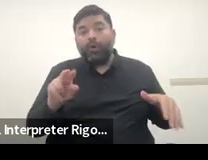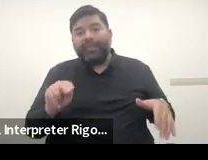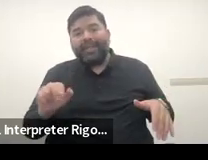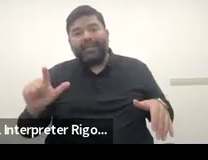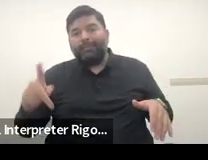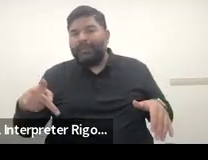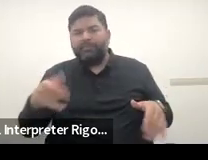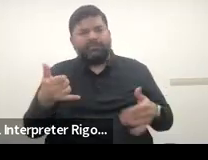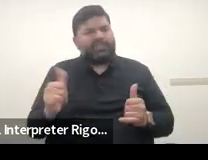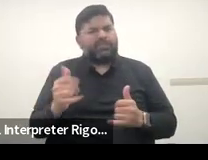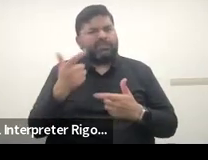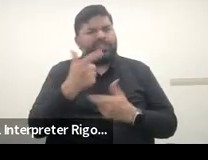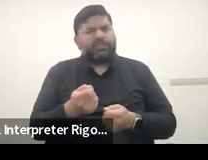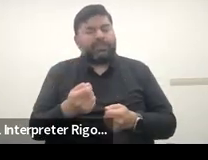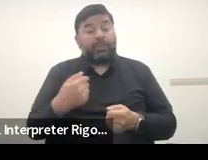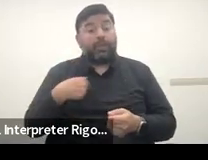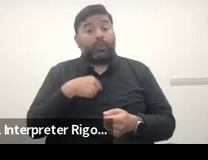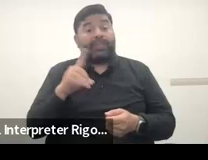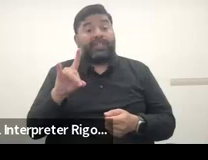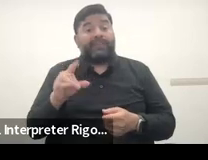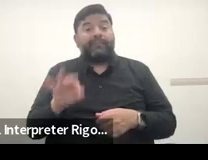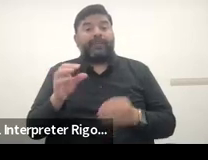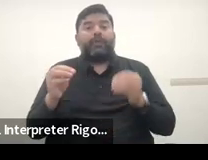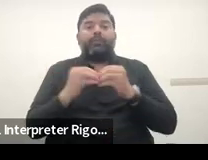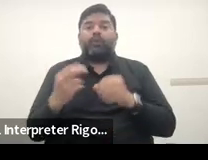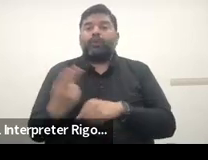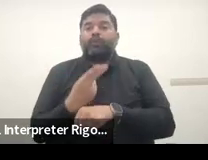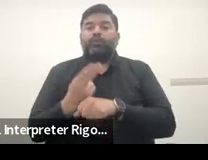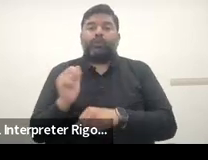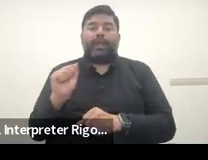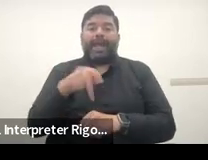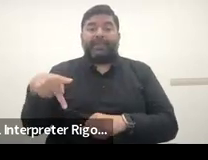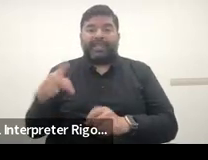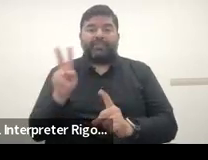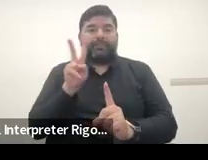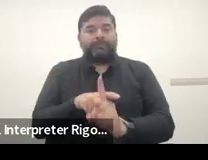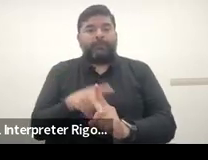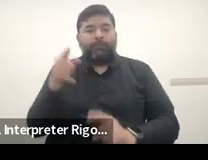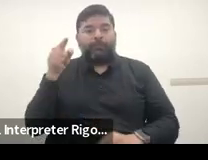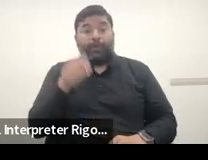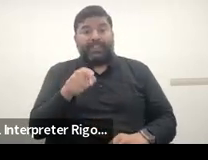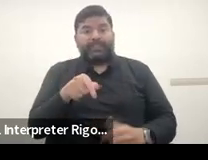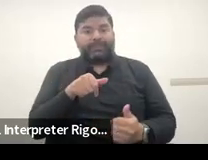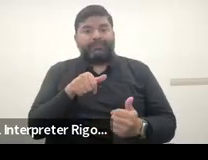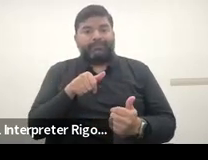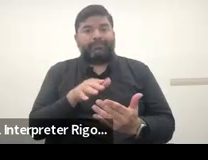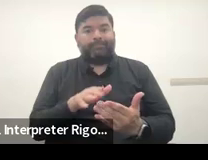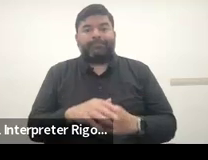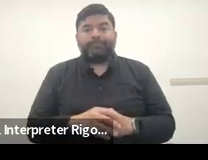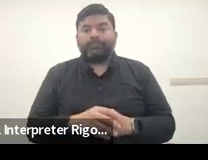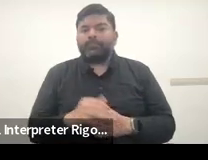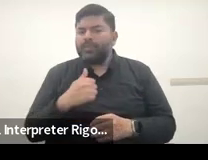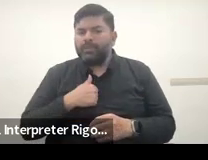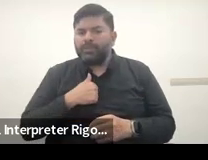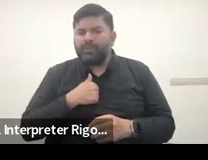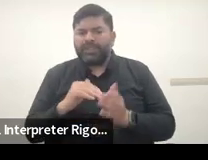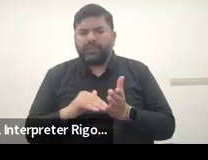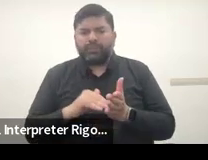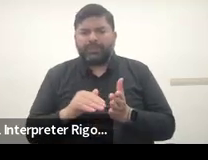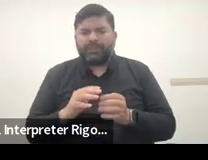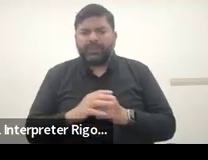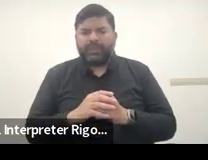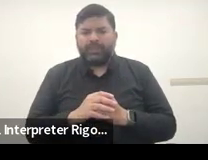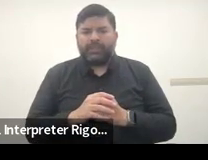we did find a more useful application for for this— excuse me I'm gonna— this is 0:38:41.320,0:38:48.000 supposed to appear after. Oh you know what it's supposed to disappear... that's fine.